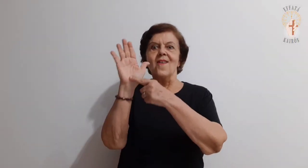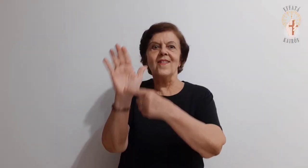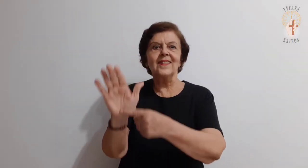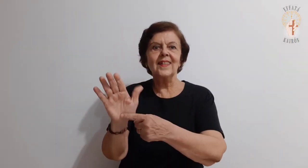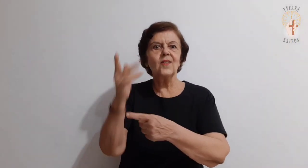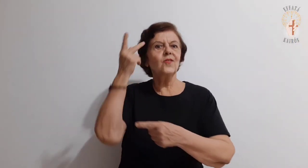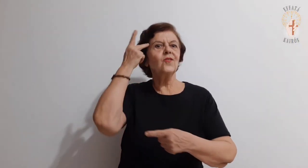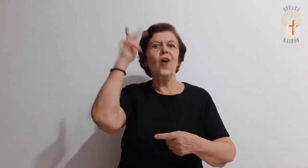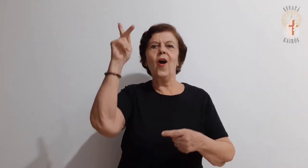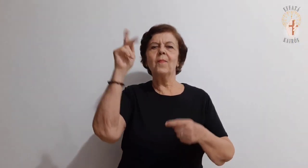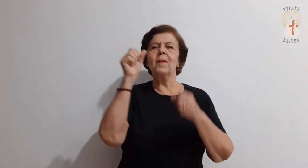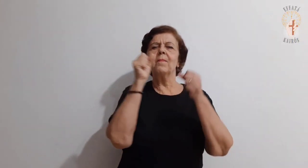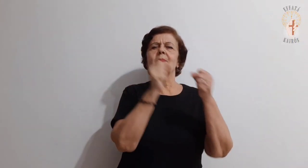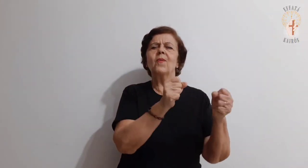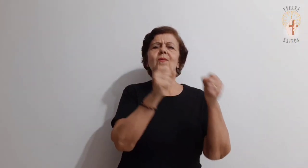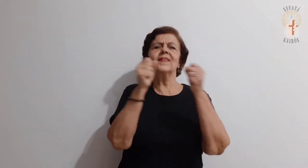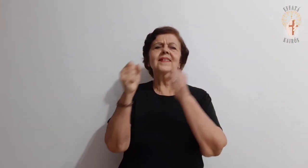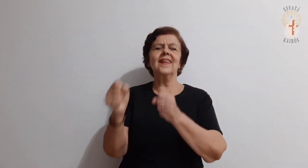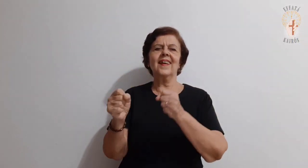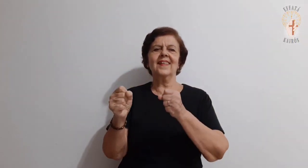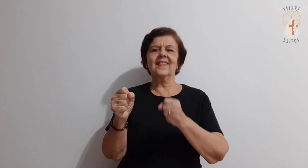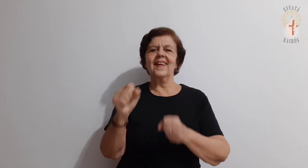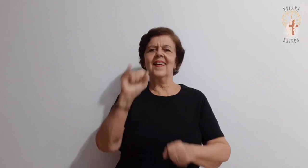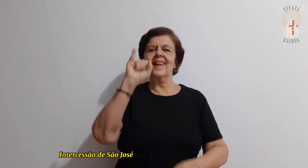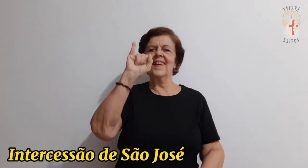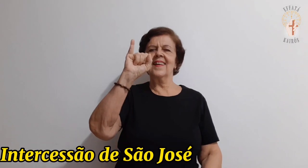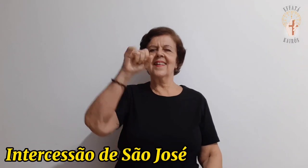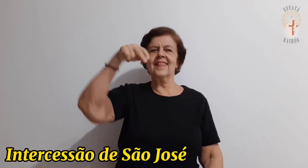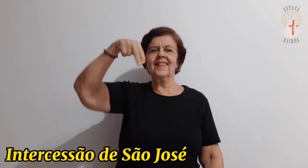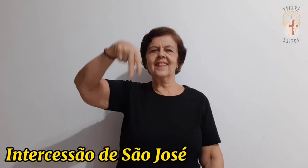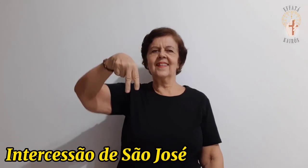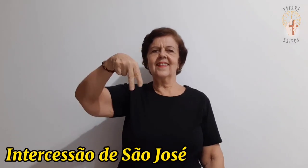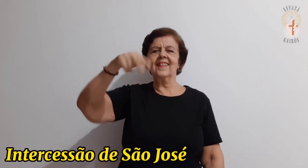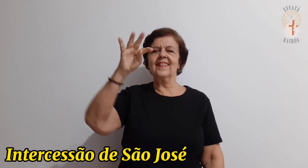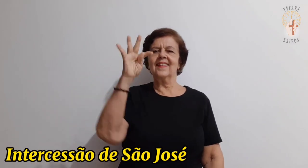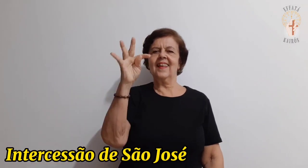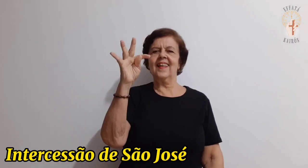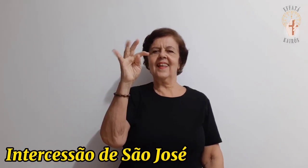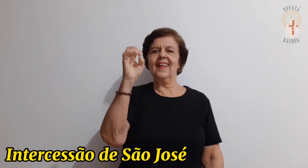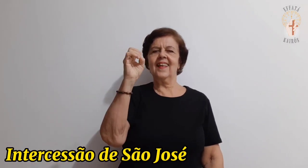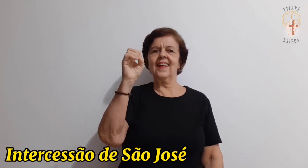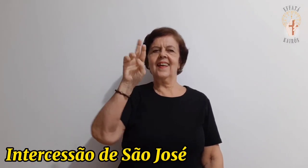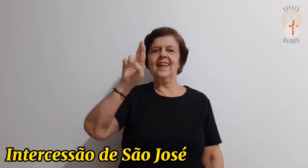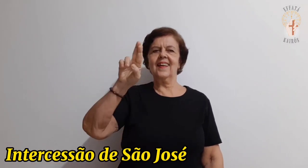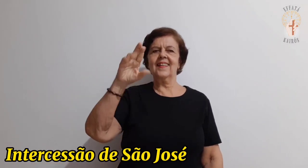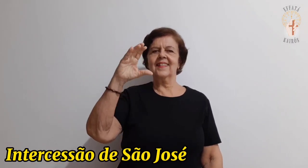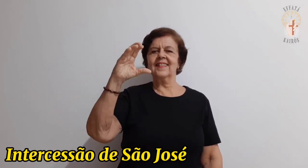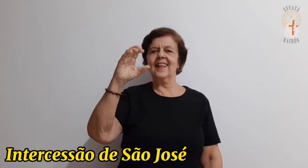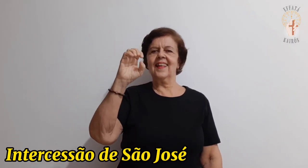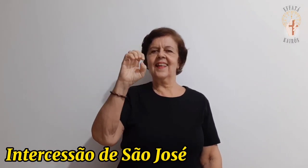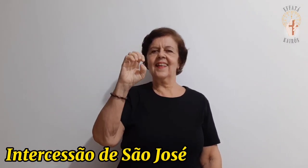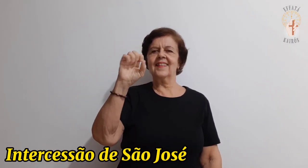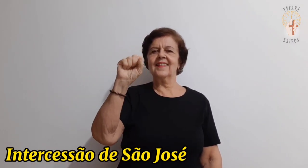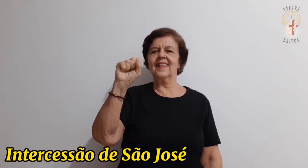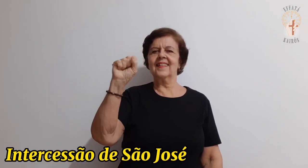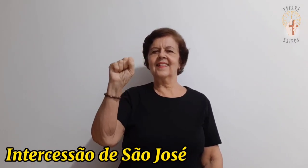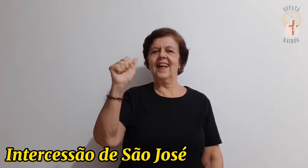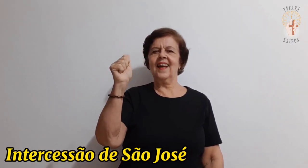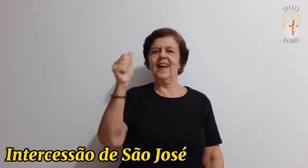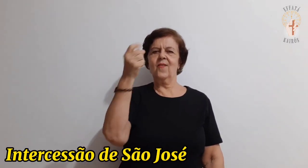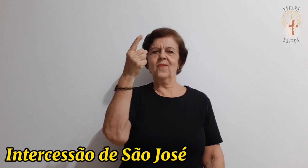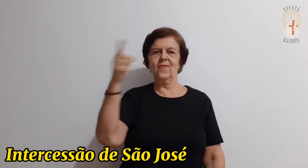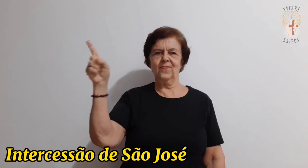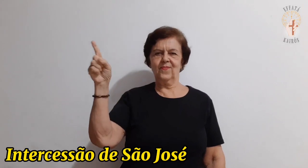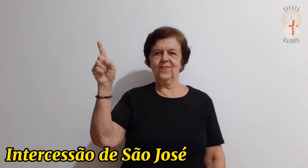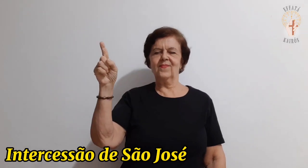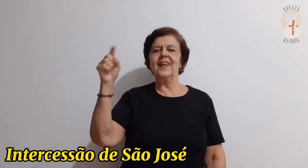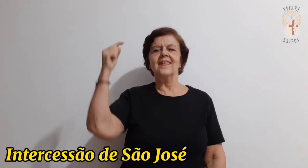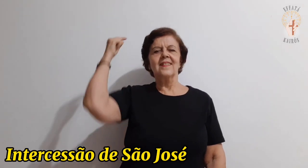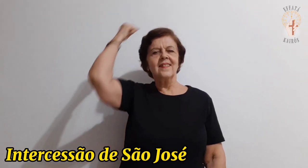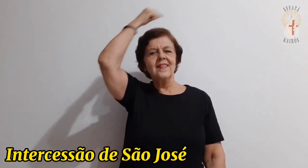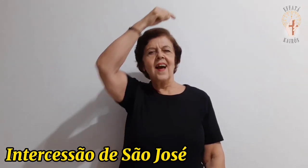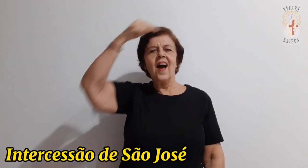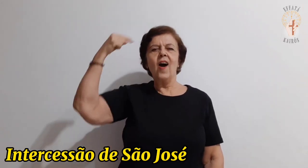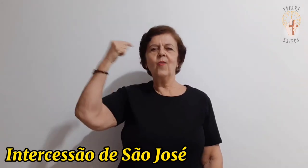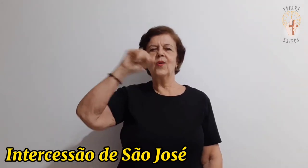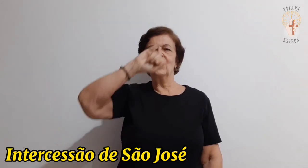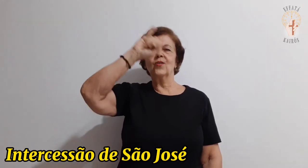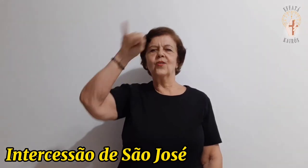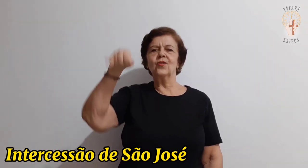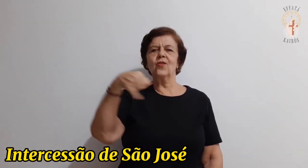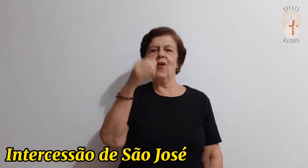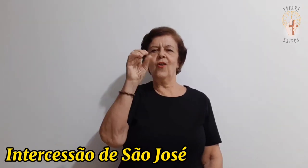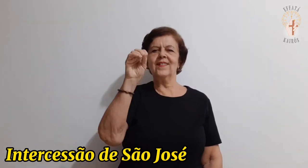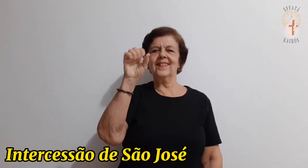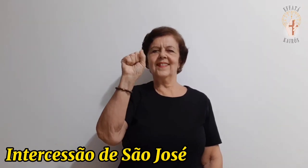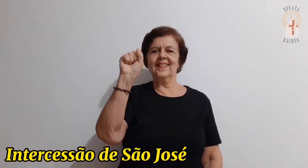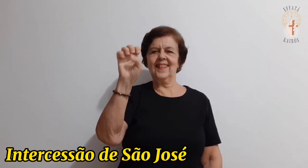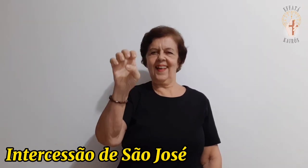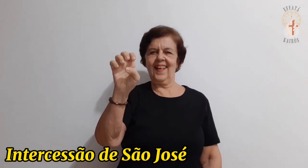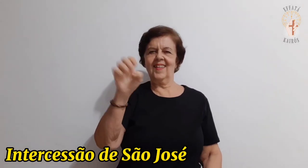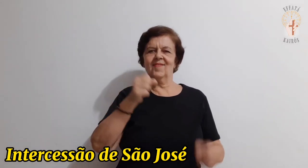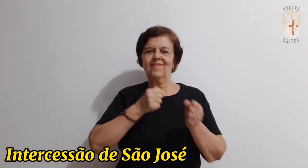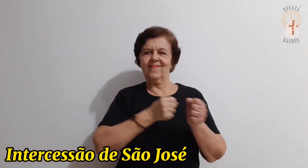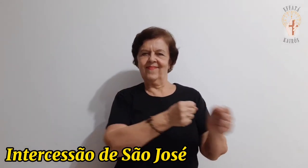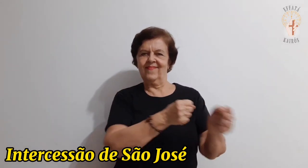Revelations about the intercessory power of Saint Joseph